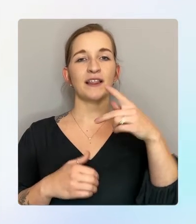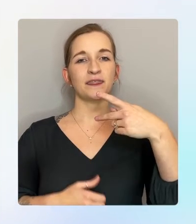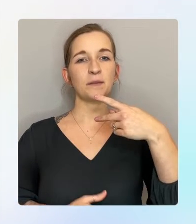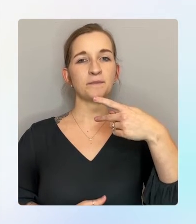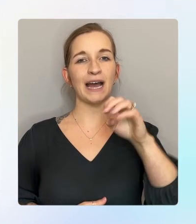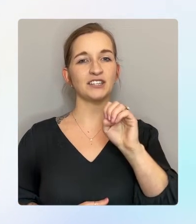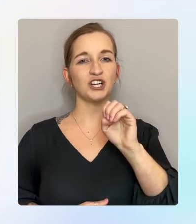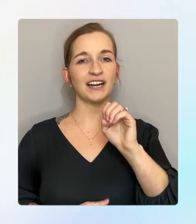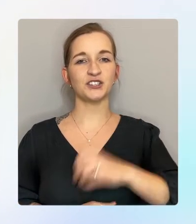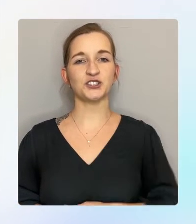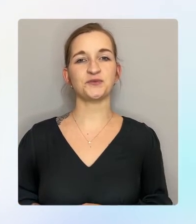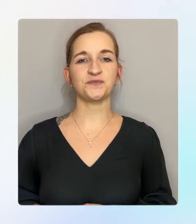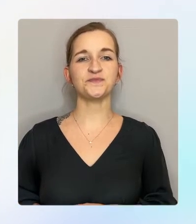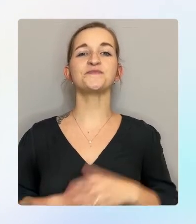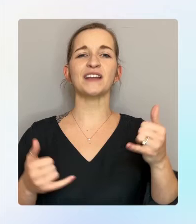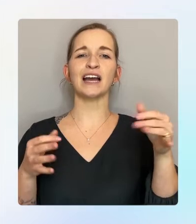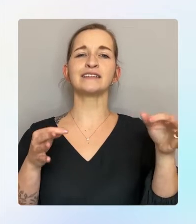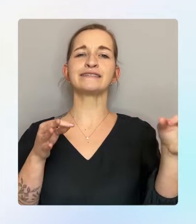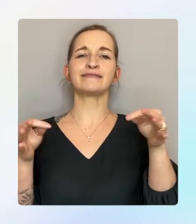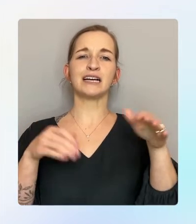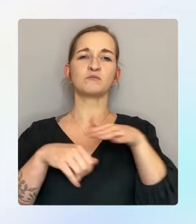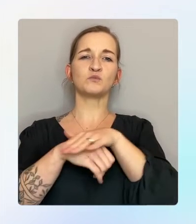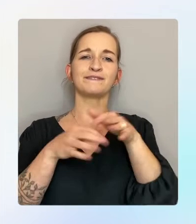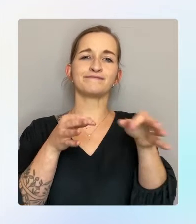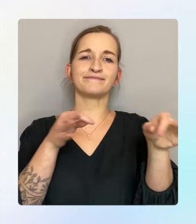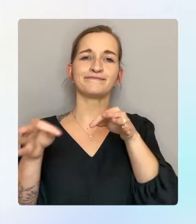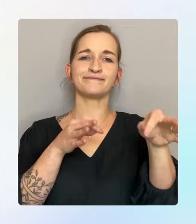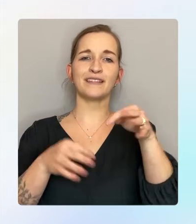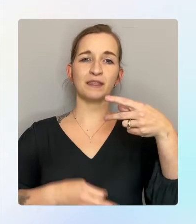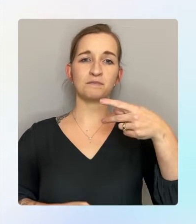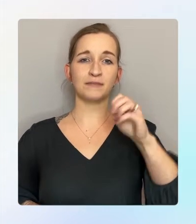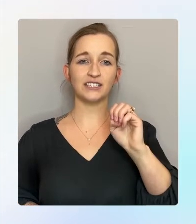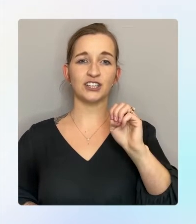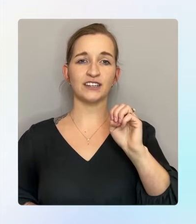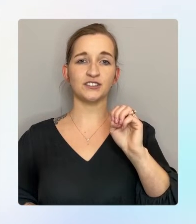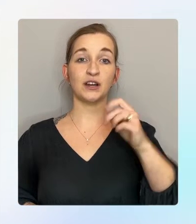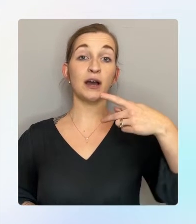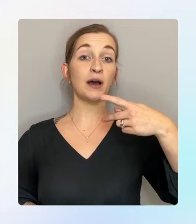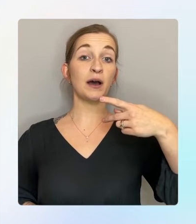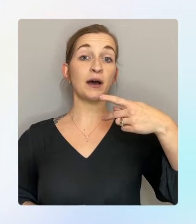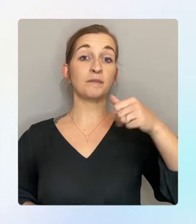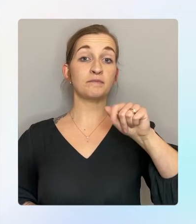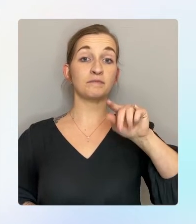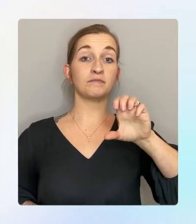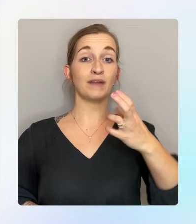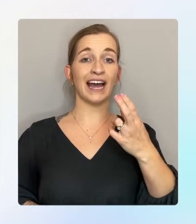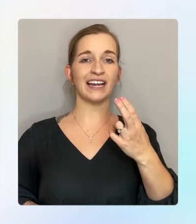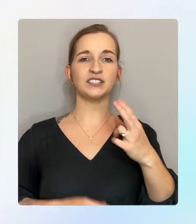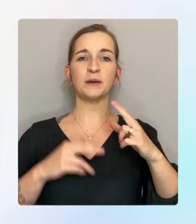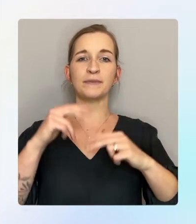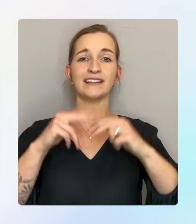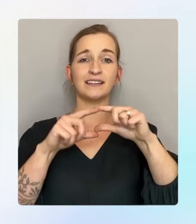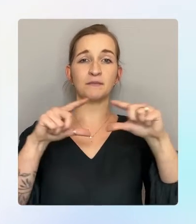Now I'll give you a quick overview of patch editor. Patches are building blocks that can pass and receive different data types.